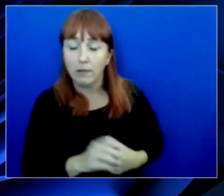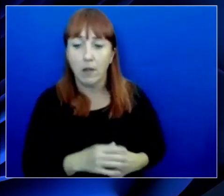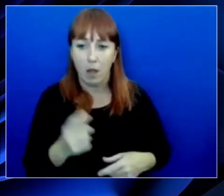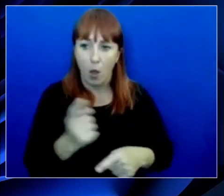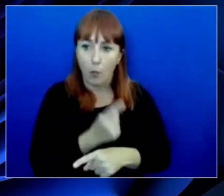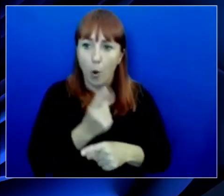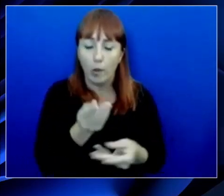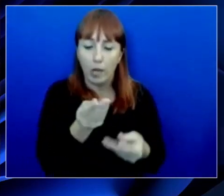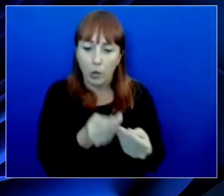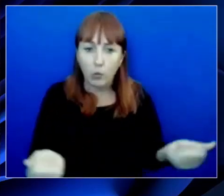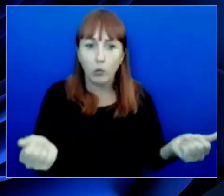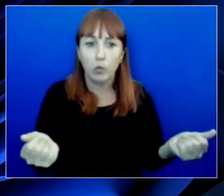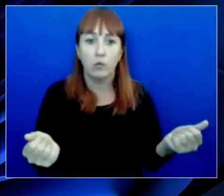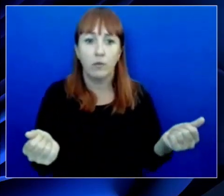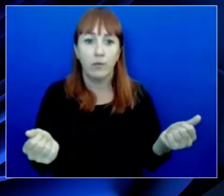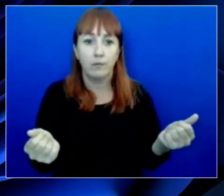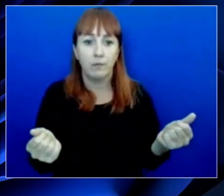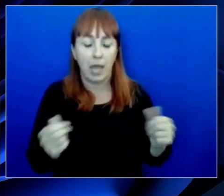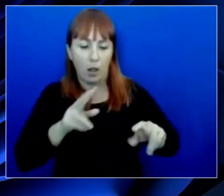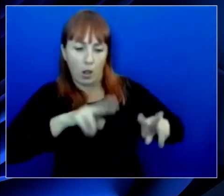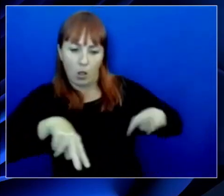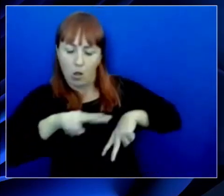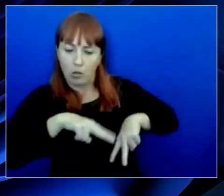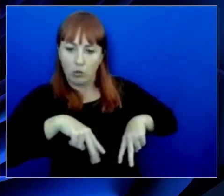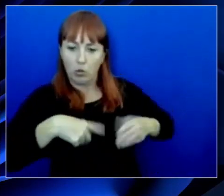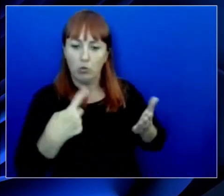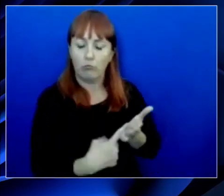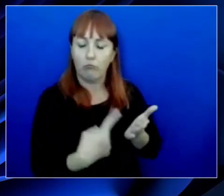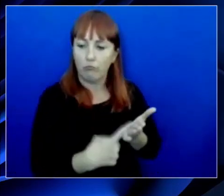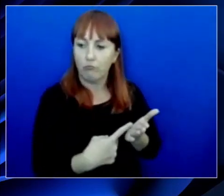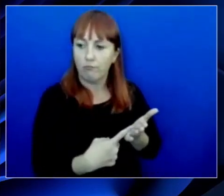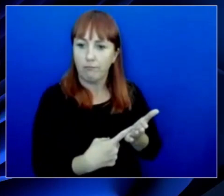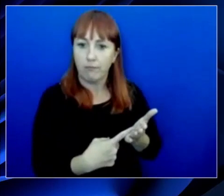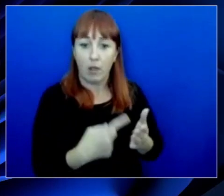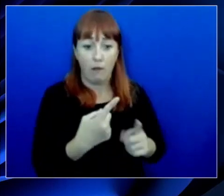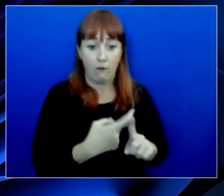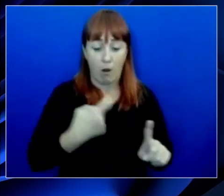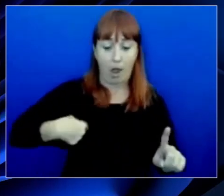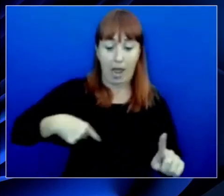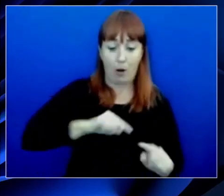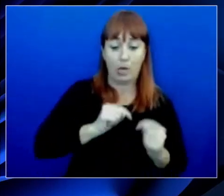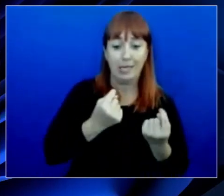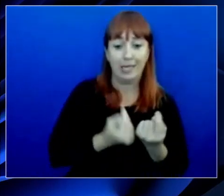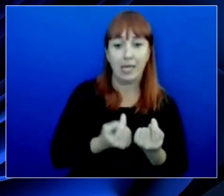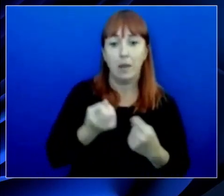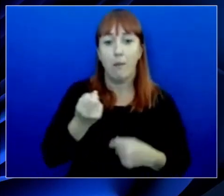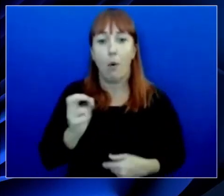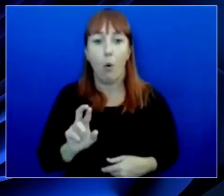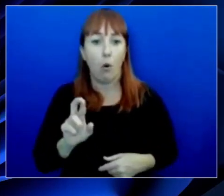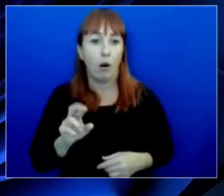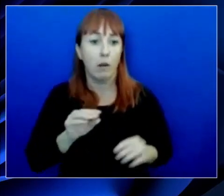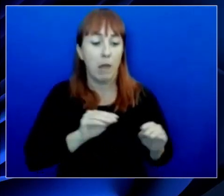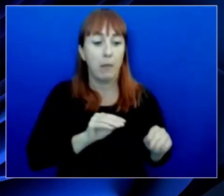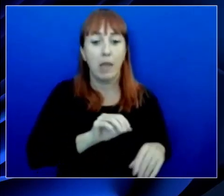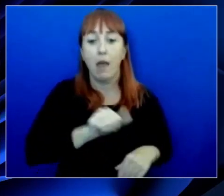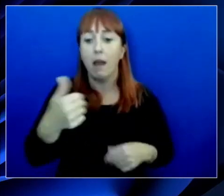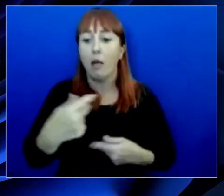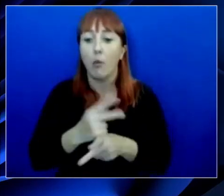you know, looked at whether it's on our team or it may need to be moved to a different product team to be addressed.